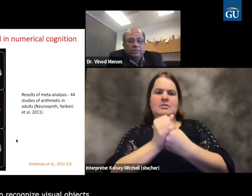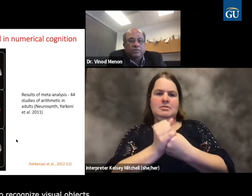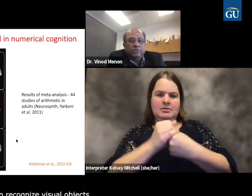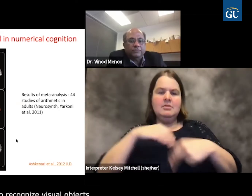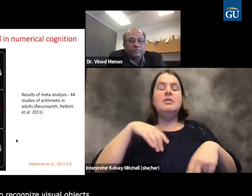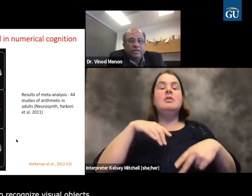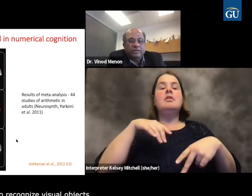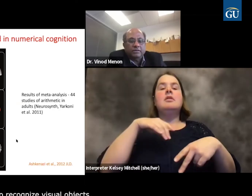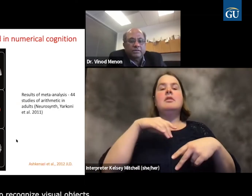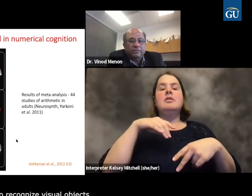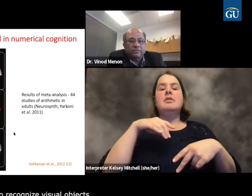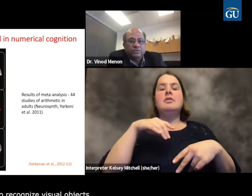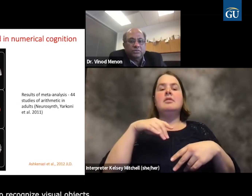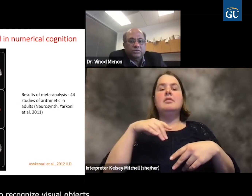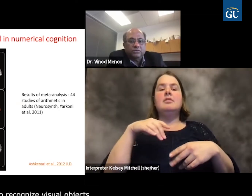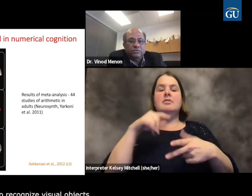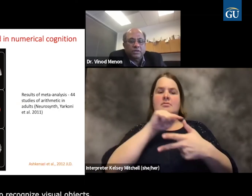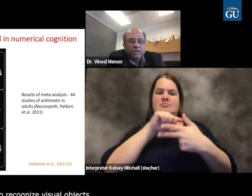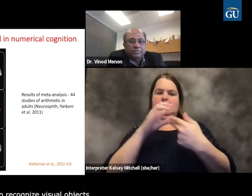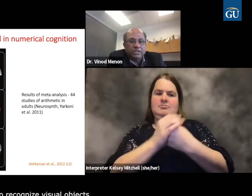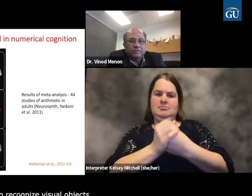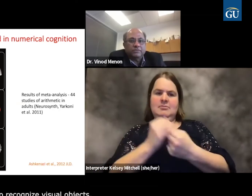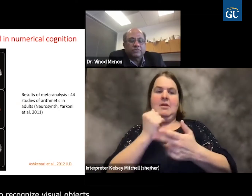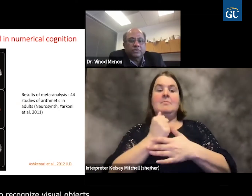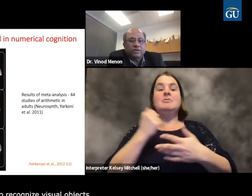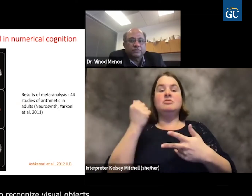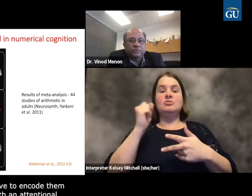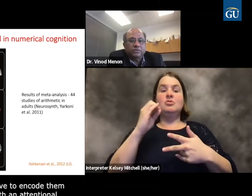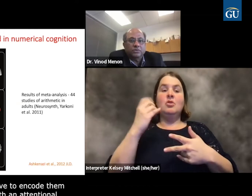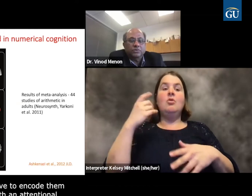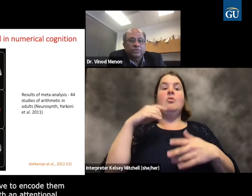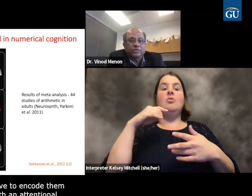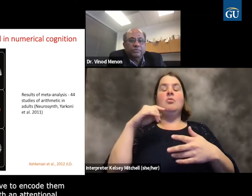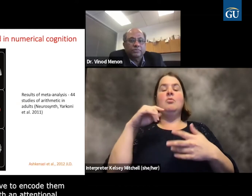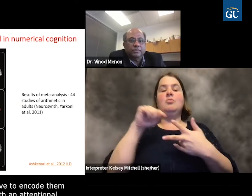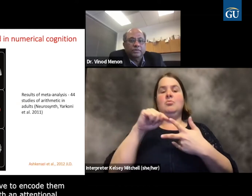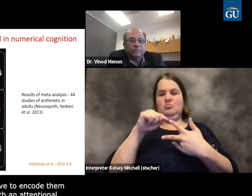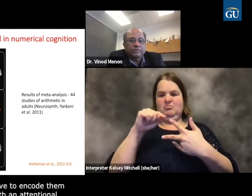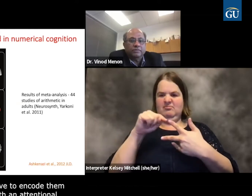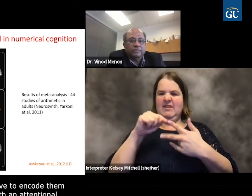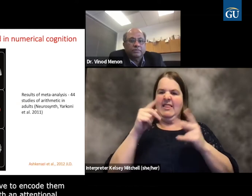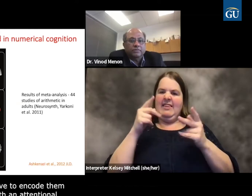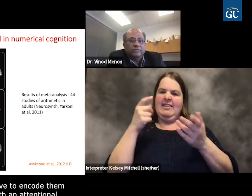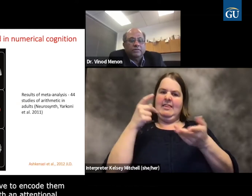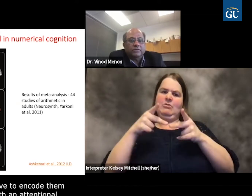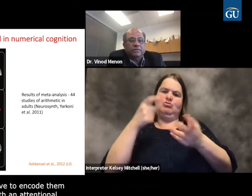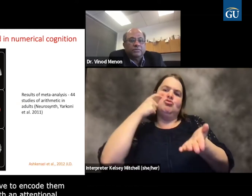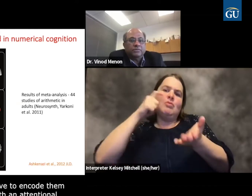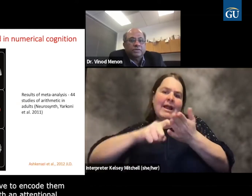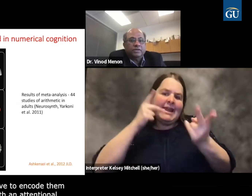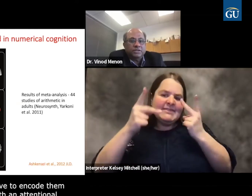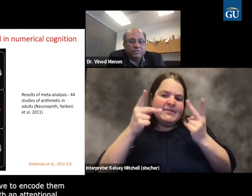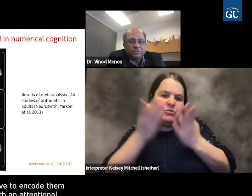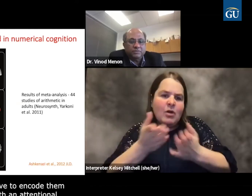so you have to recognize visual objects you have to encode them in